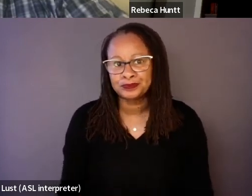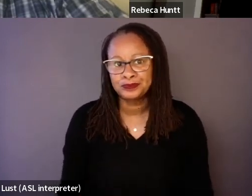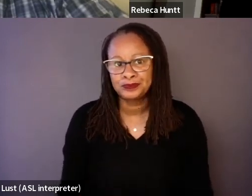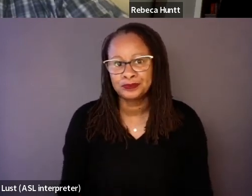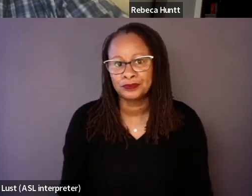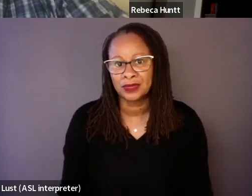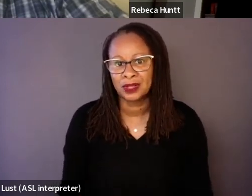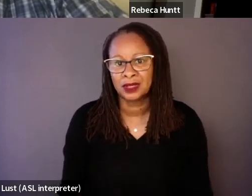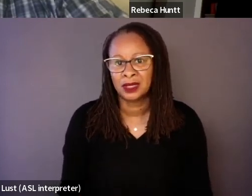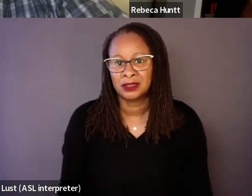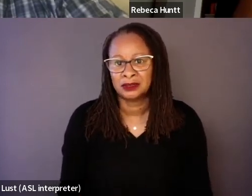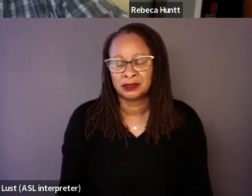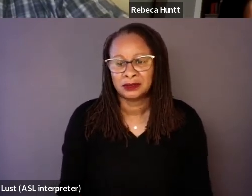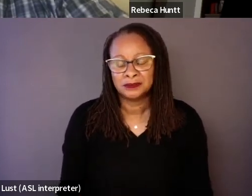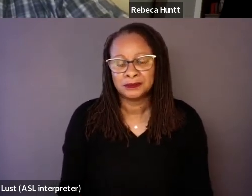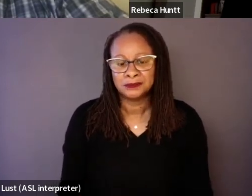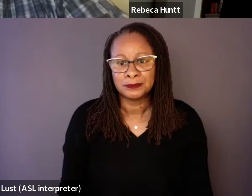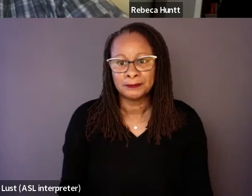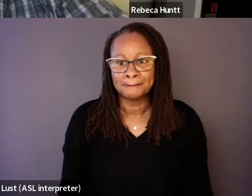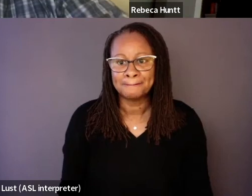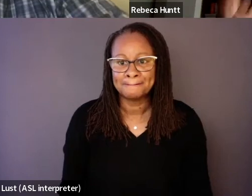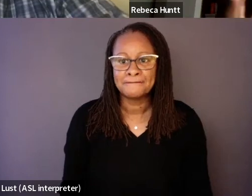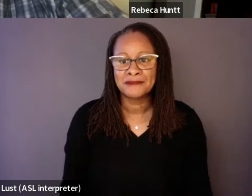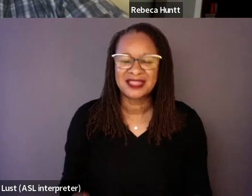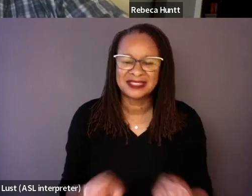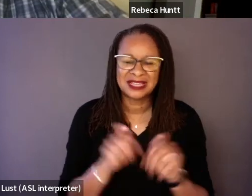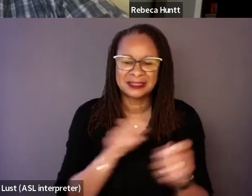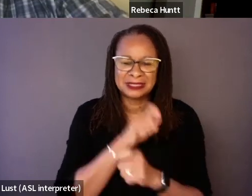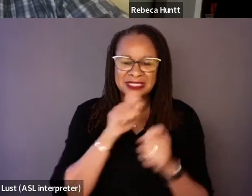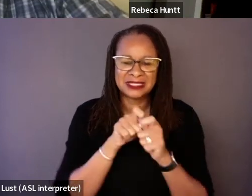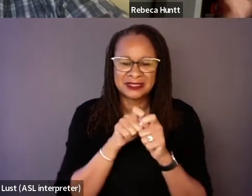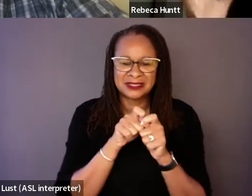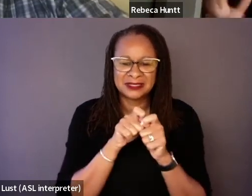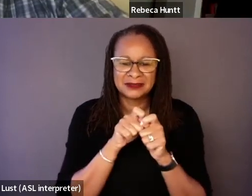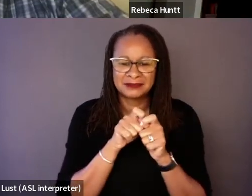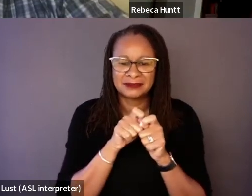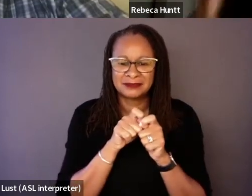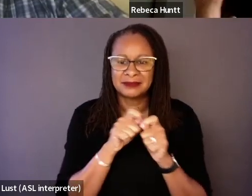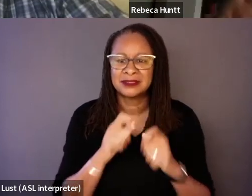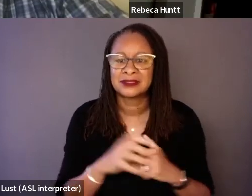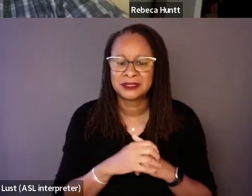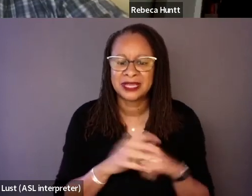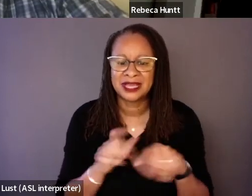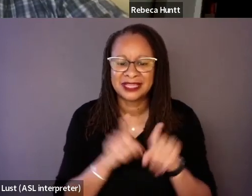I mean, that's as specific as I can get because I feel like the question was a great one, but it's very general so I have to give a general answer.